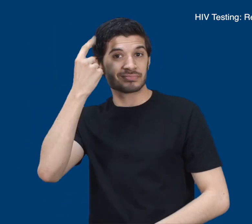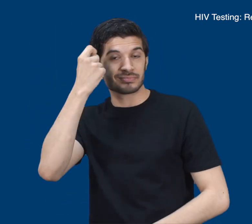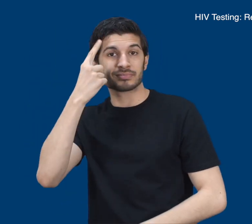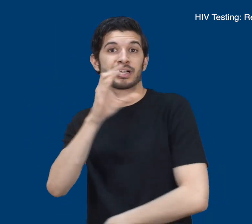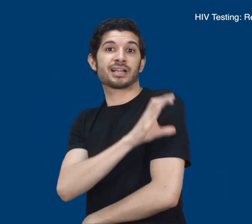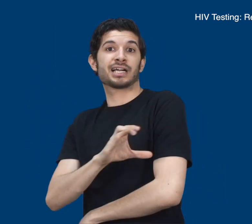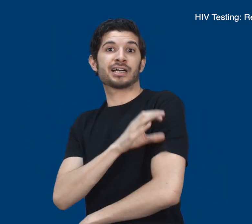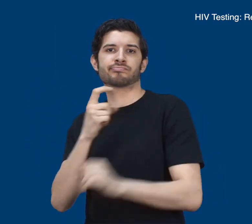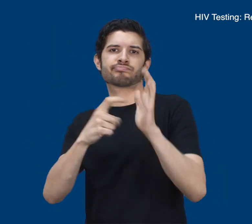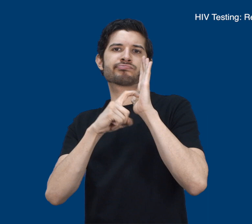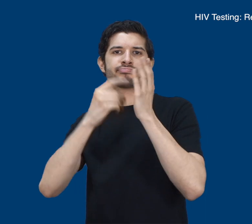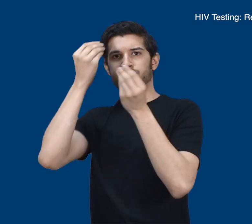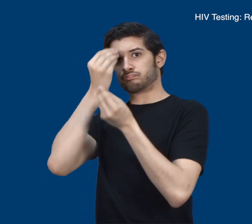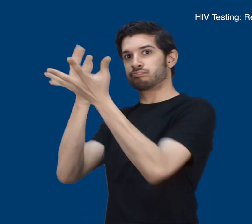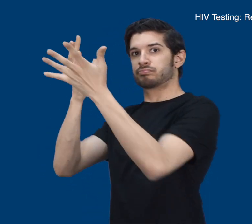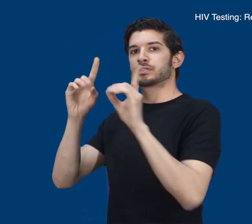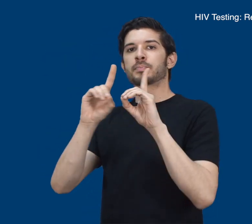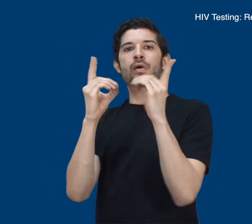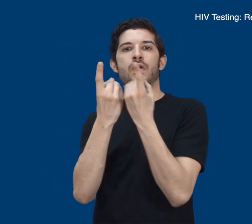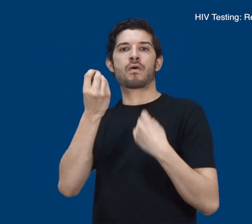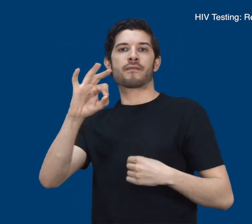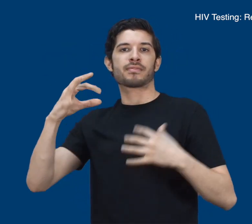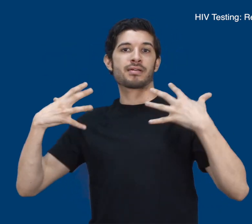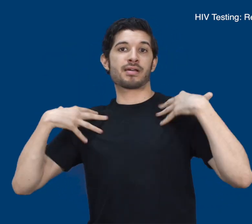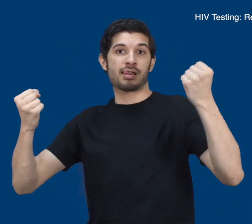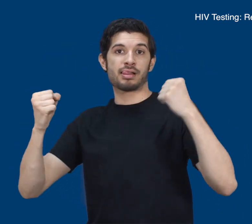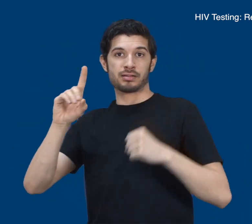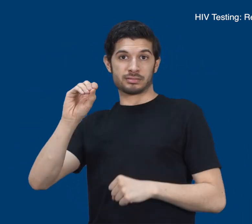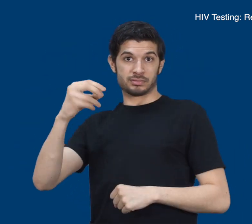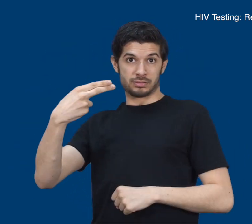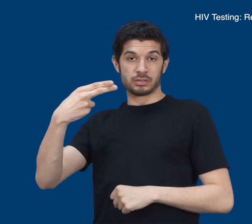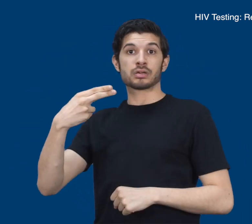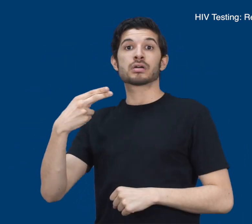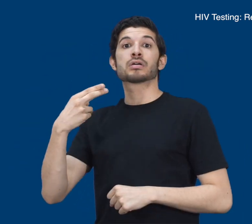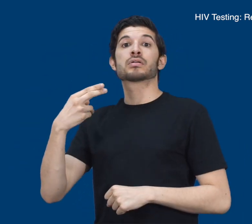Clinics and labs are required to inform Department of Health (DOH) of your HIV diagnosis.